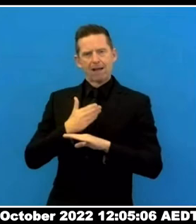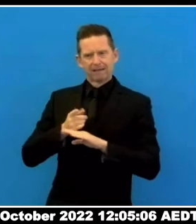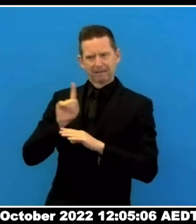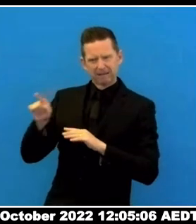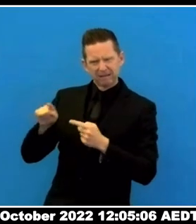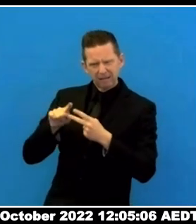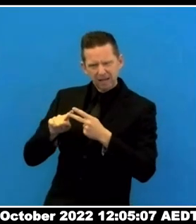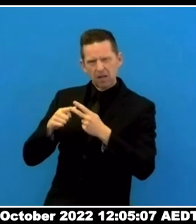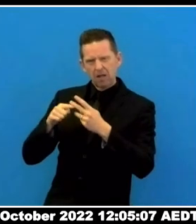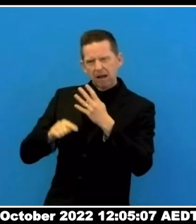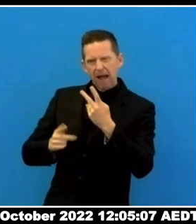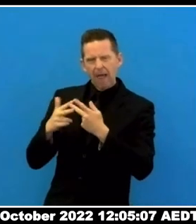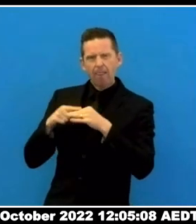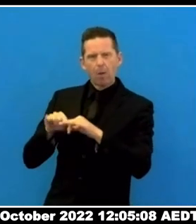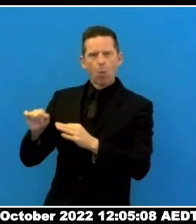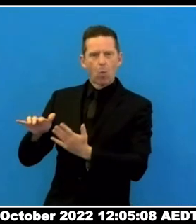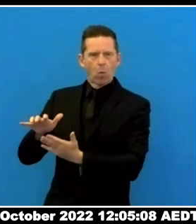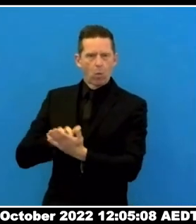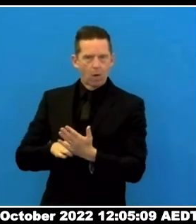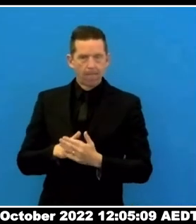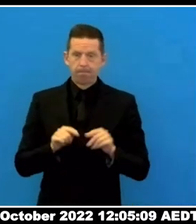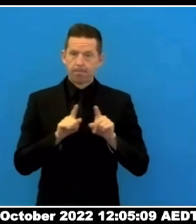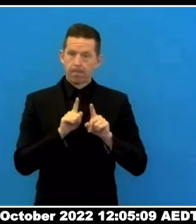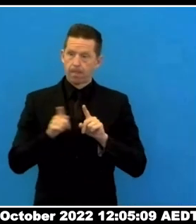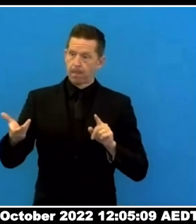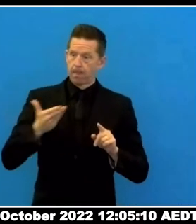So, you have also, I think, provided to us a copy of your CV,